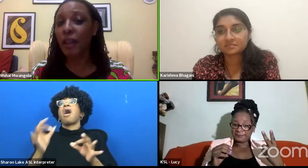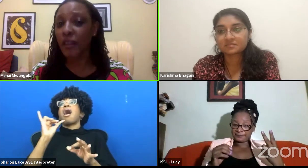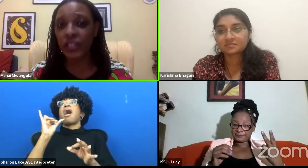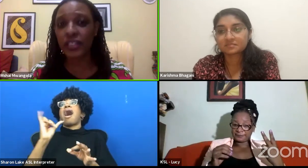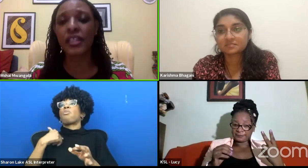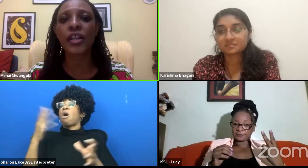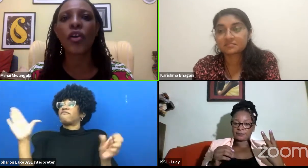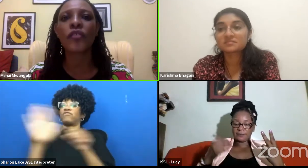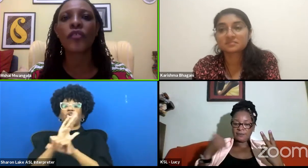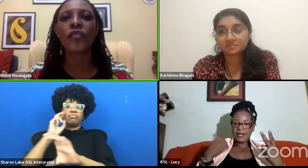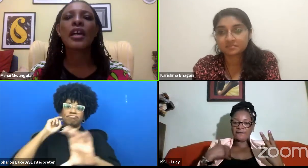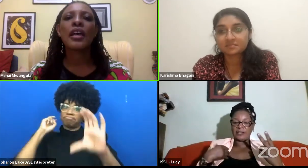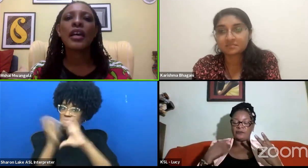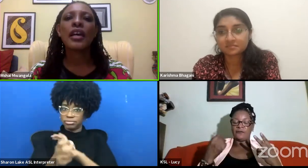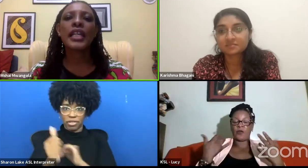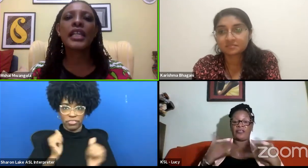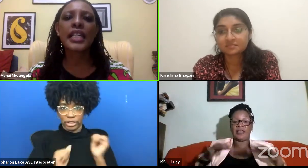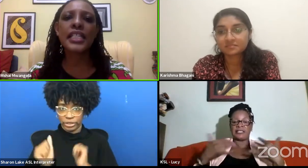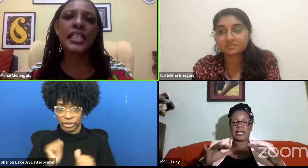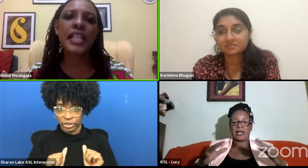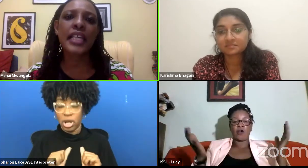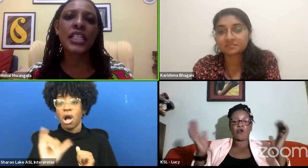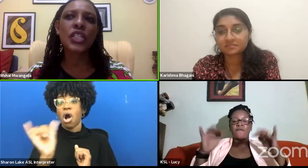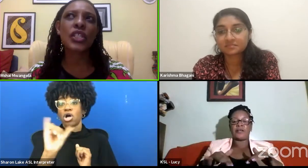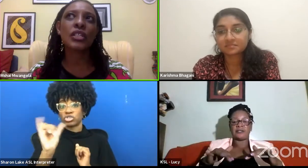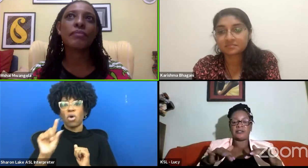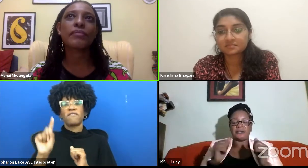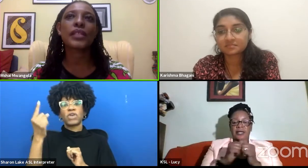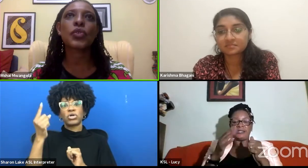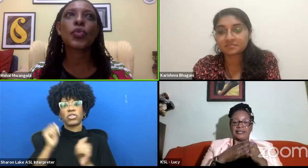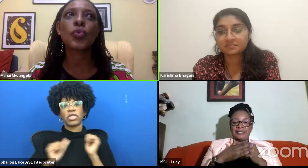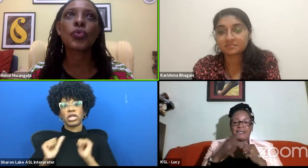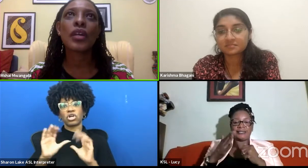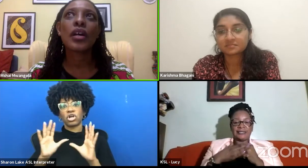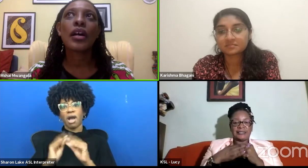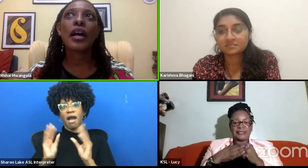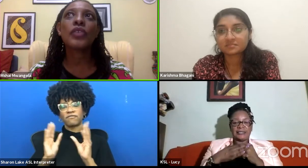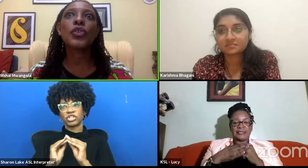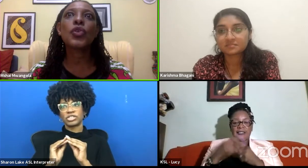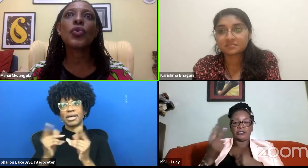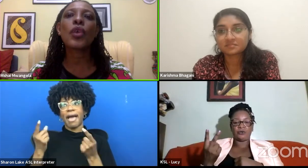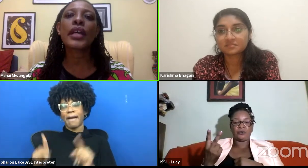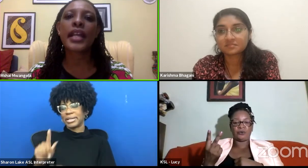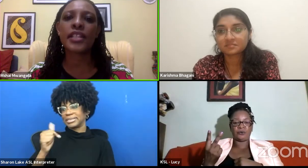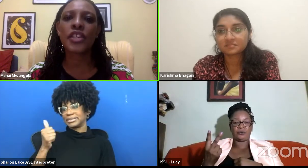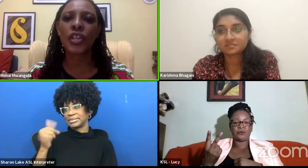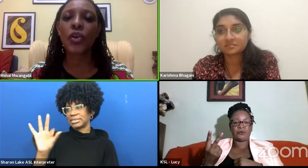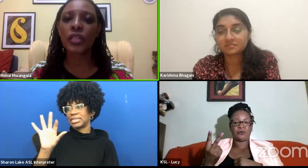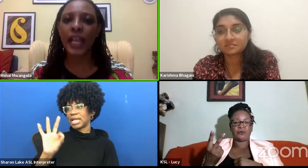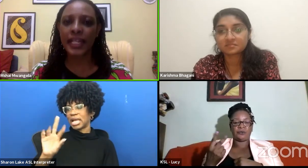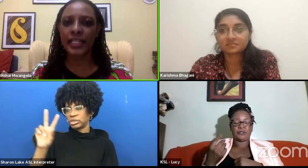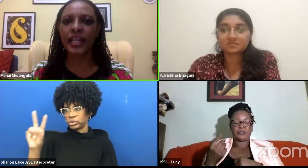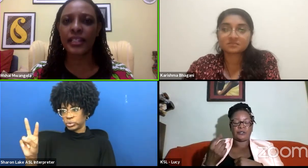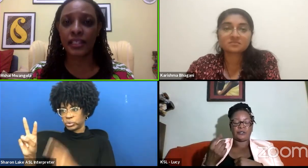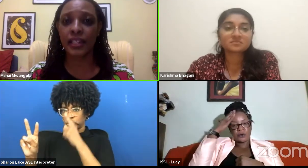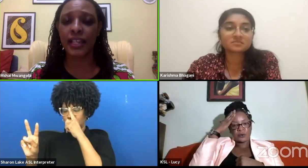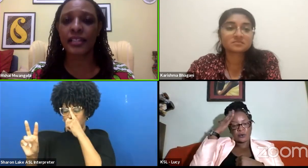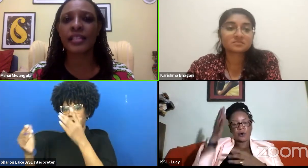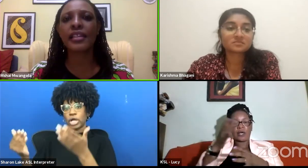My first theater conference, in 1992, a new organization called IDEA, it still exists,